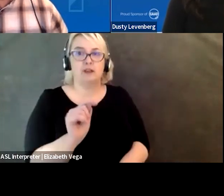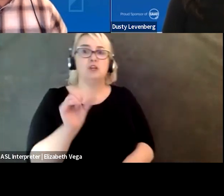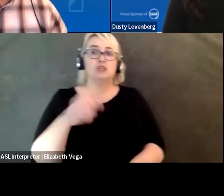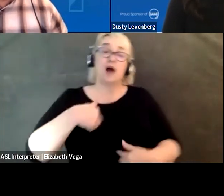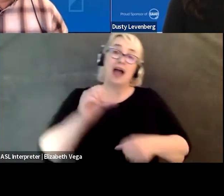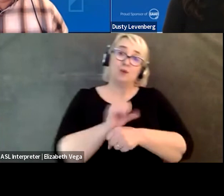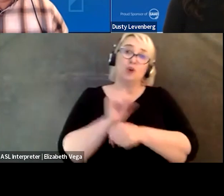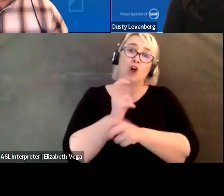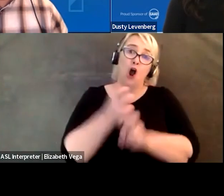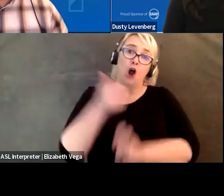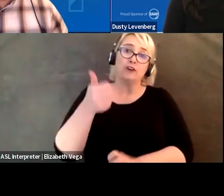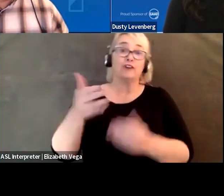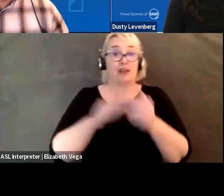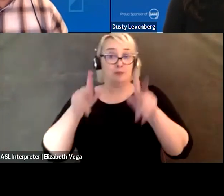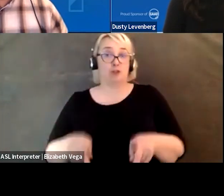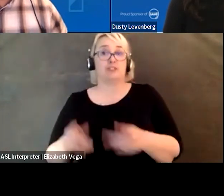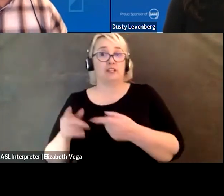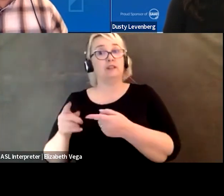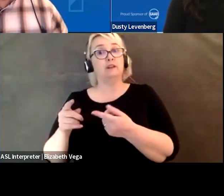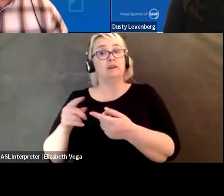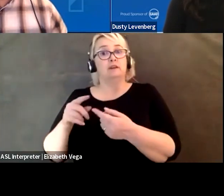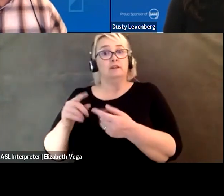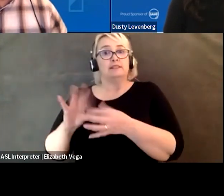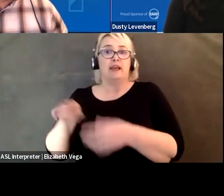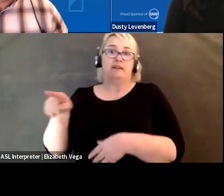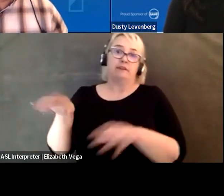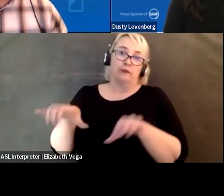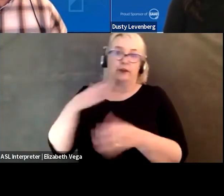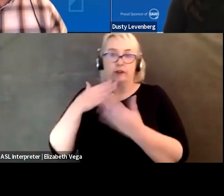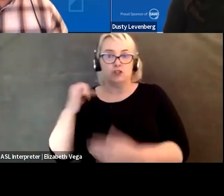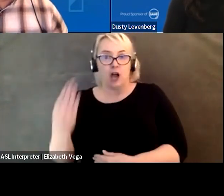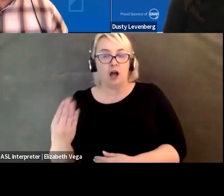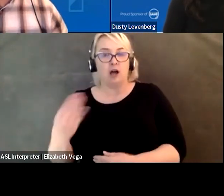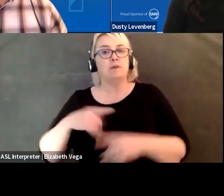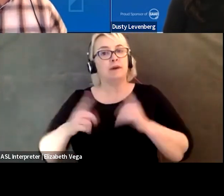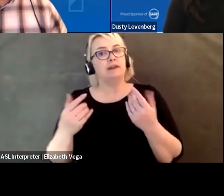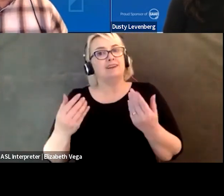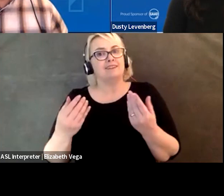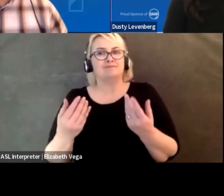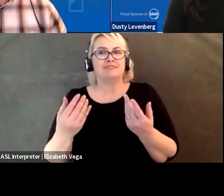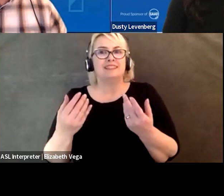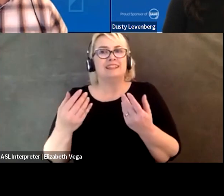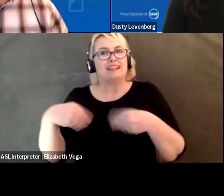It takes practice. Practice, practice for something to become a habit. It becomes muscle memory.